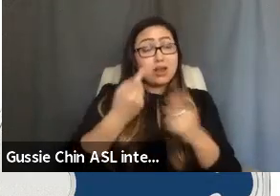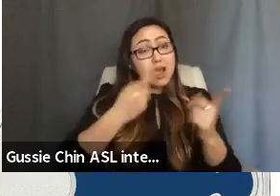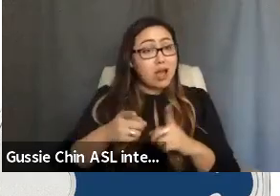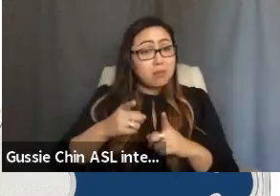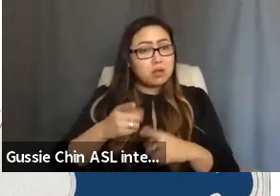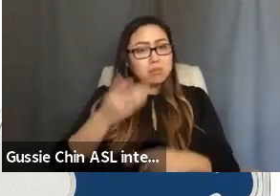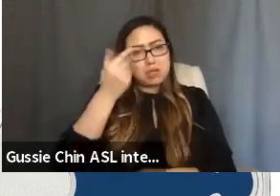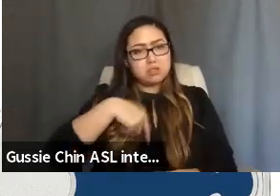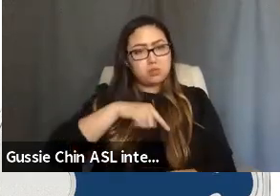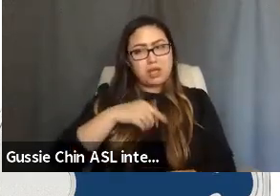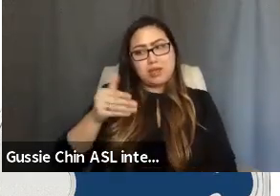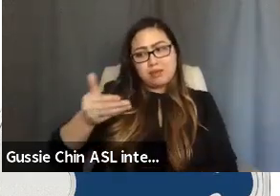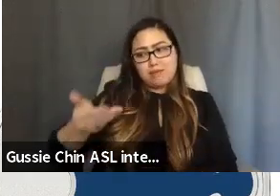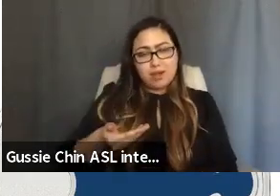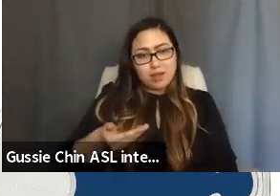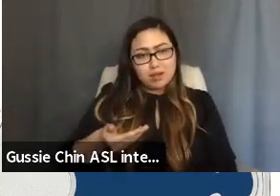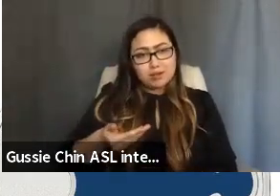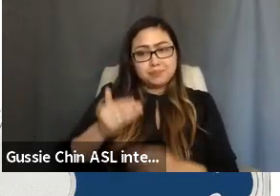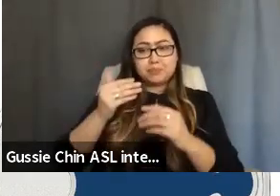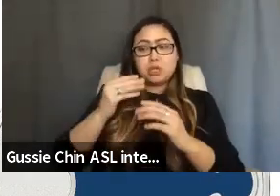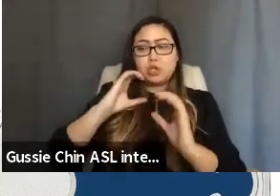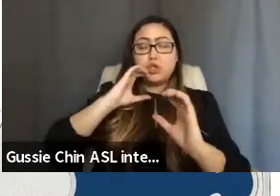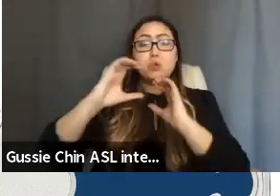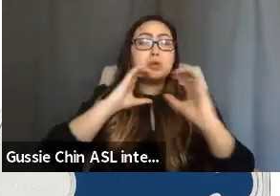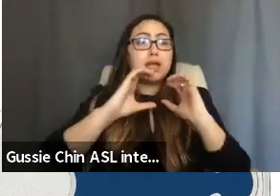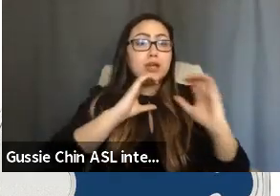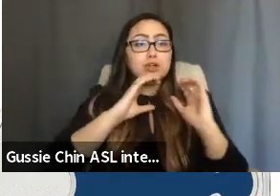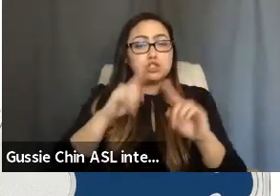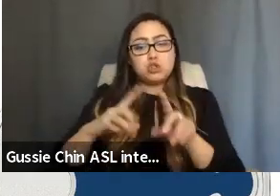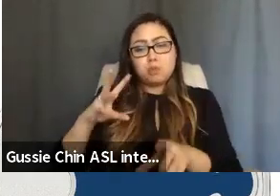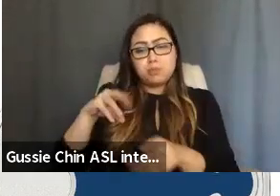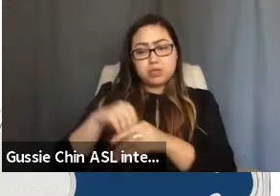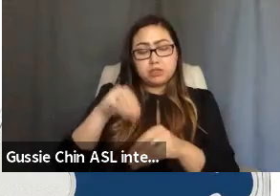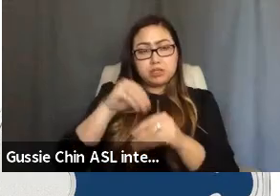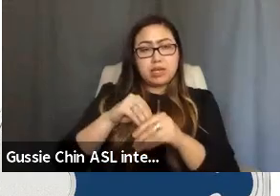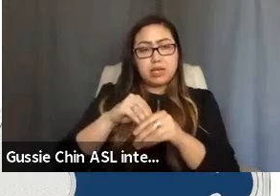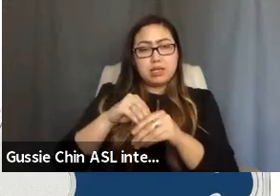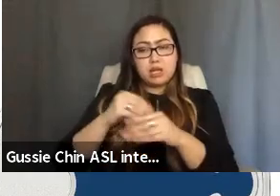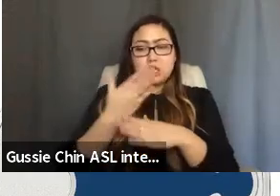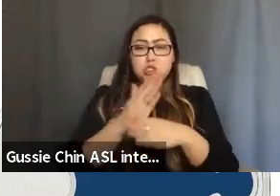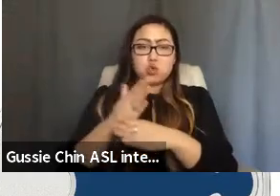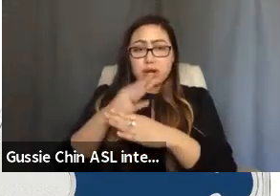invited communicators to participate in the joint information center and started learning